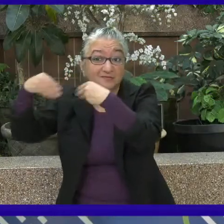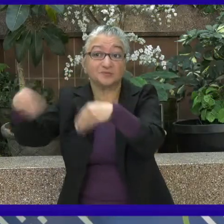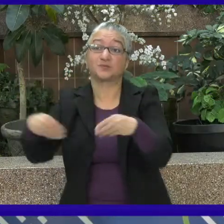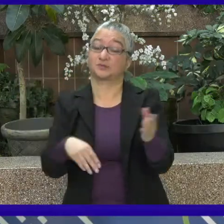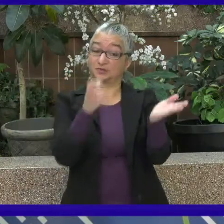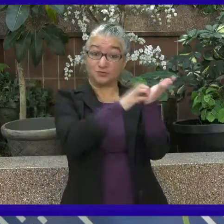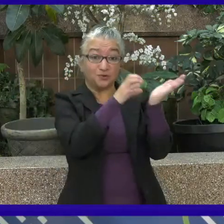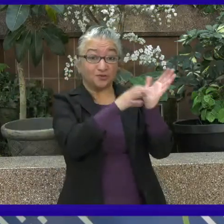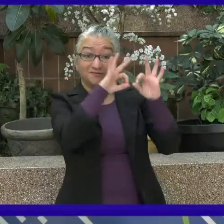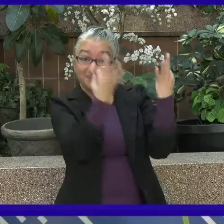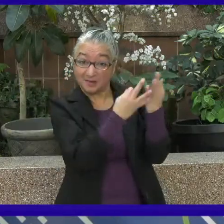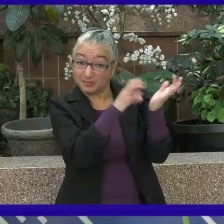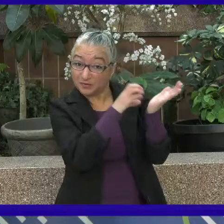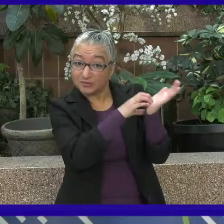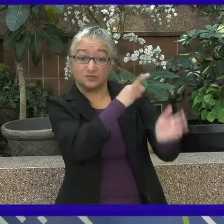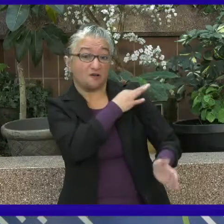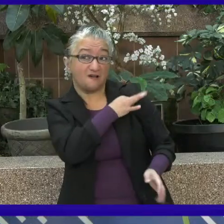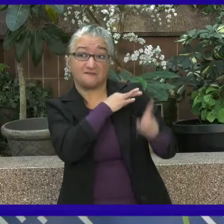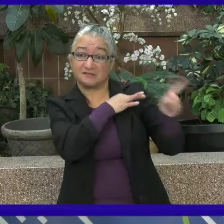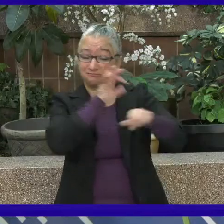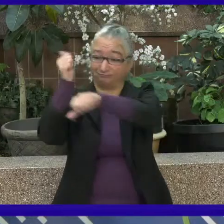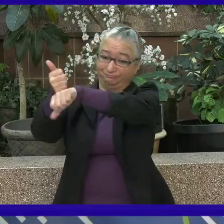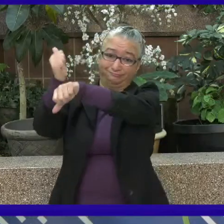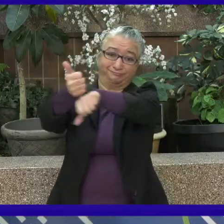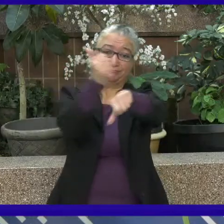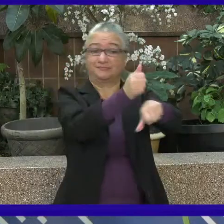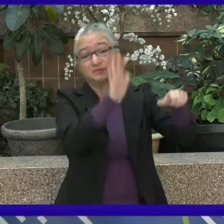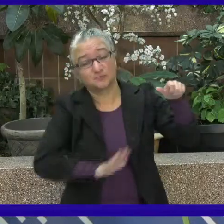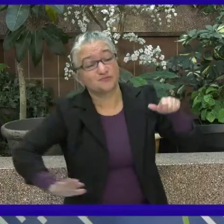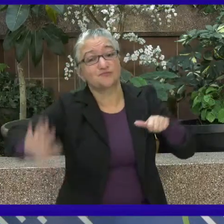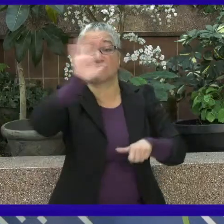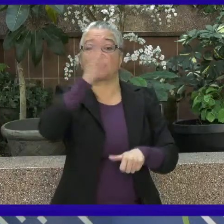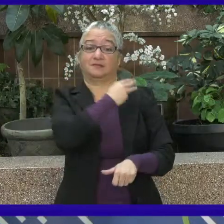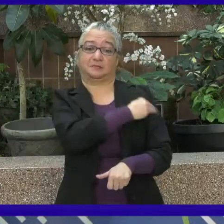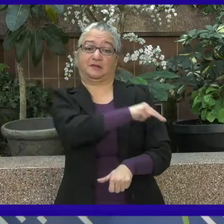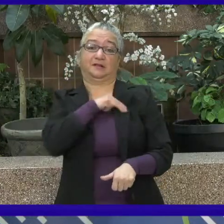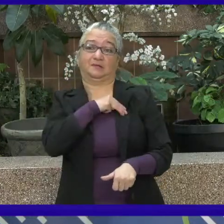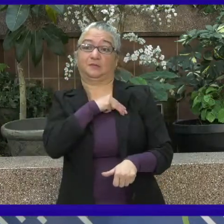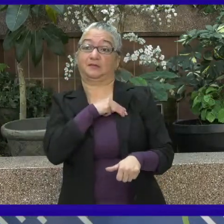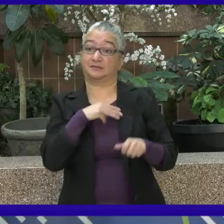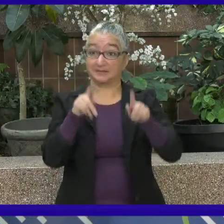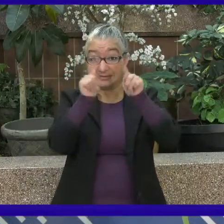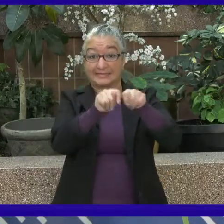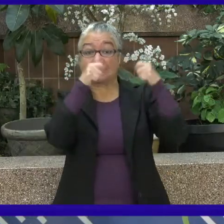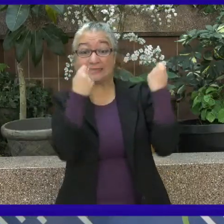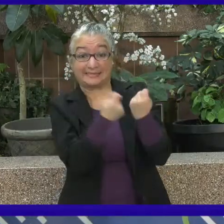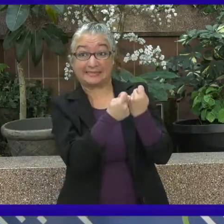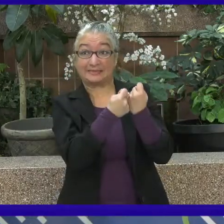for the teams that i work with has only grown i've witnessed firsthand the endless dedication